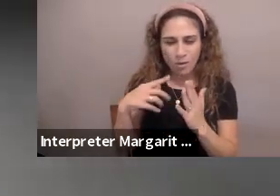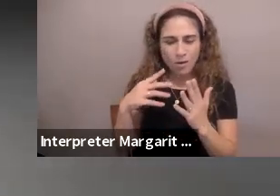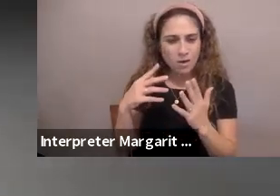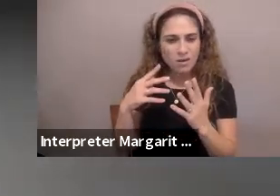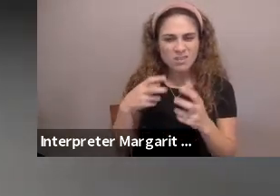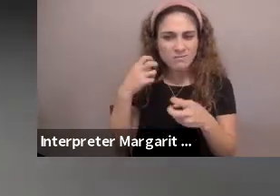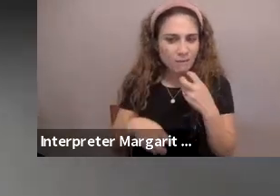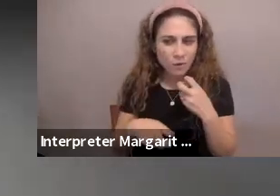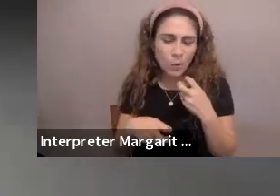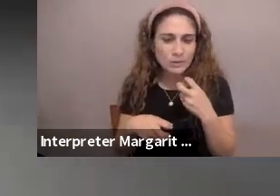Yeah.